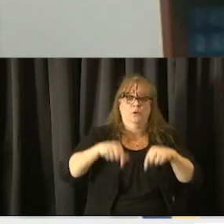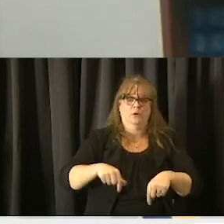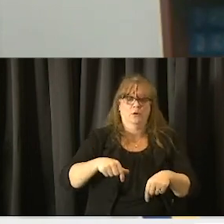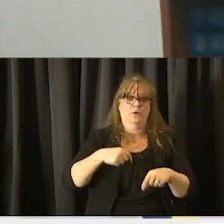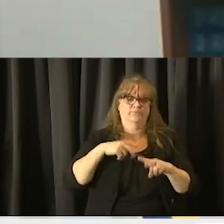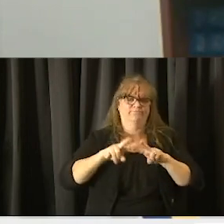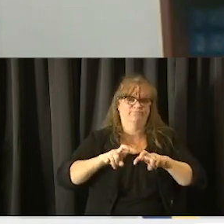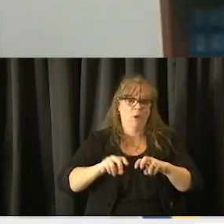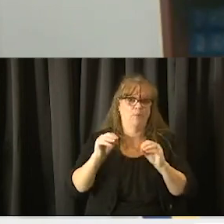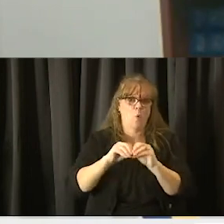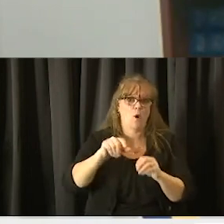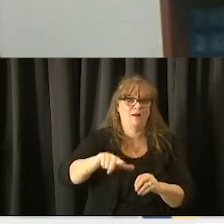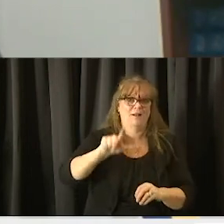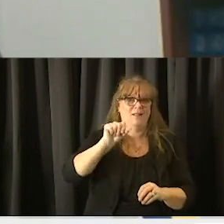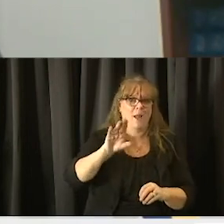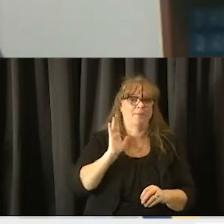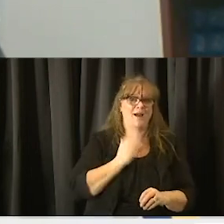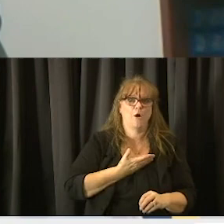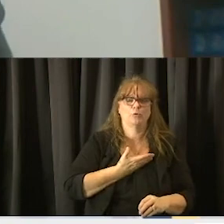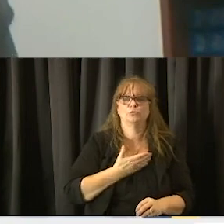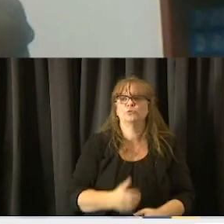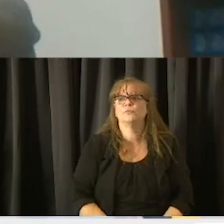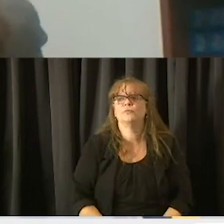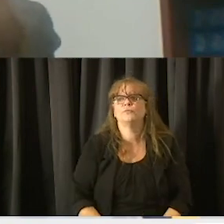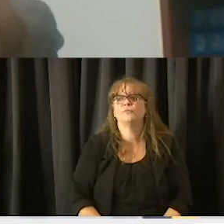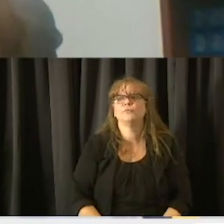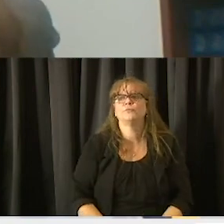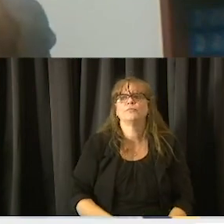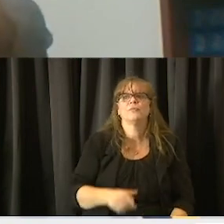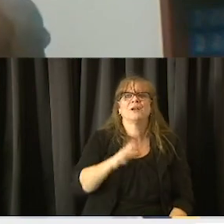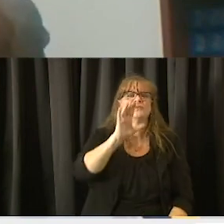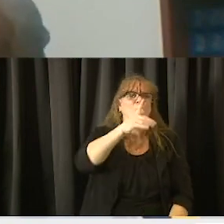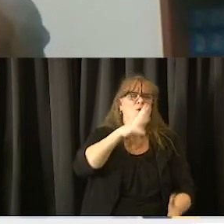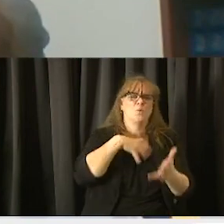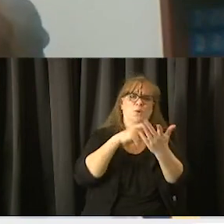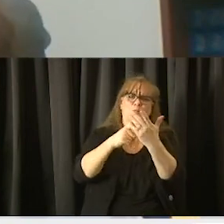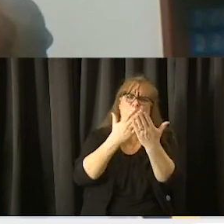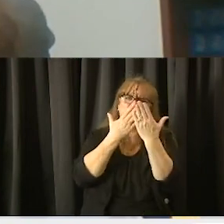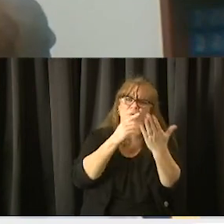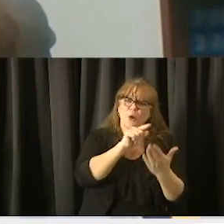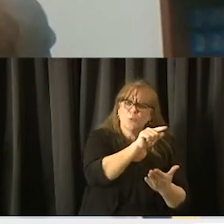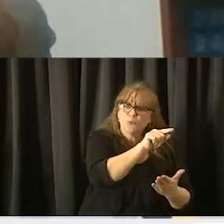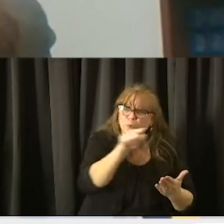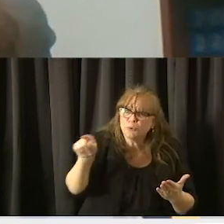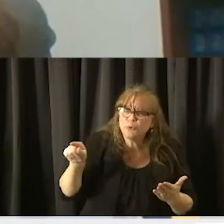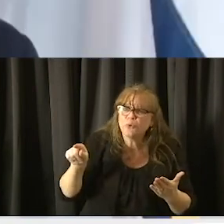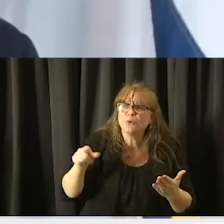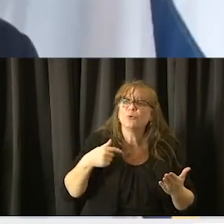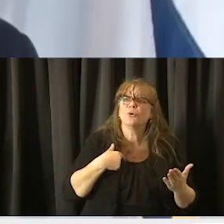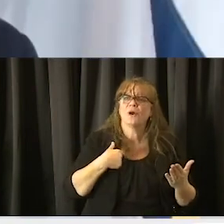sequencing that we're doing here at the state lab so thank you all for joining us colorado uh